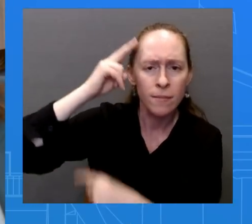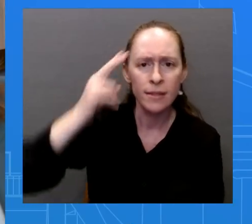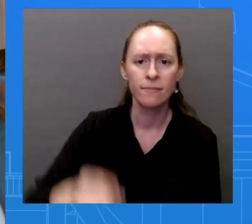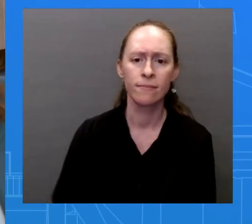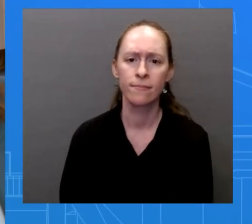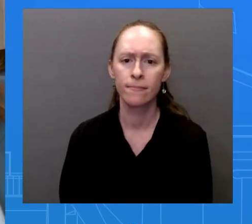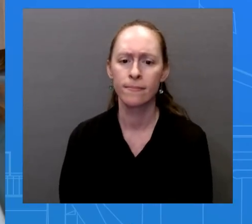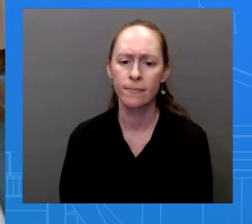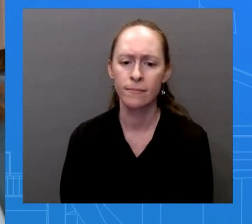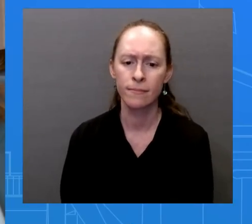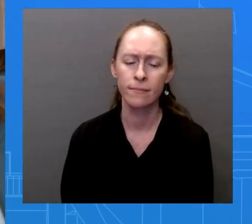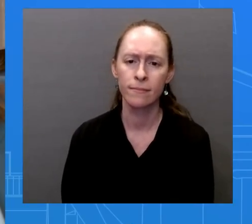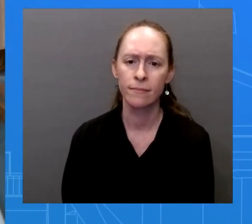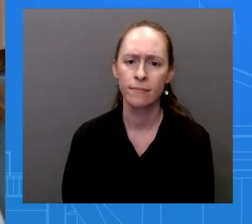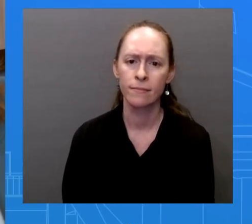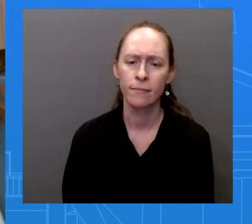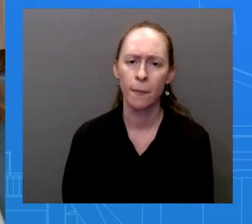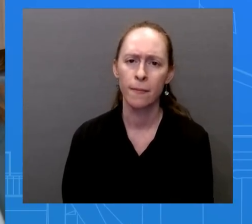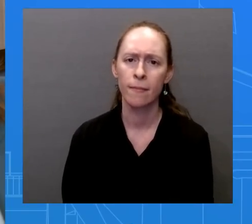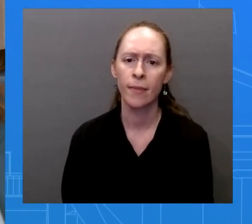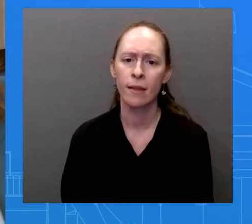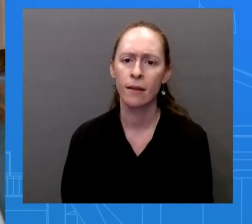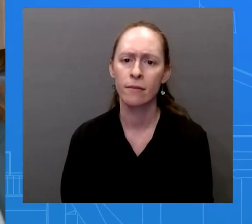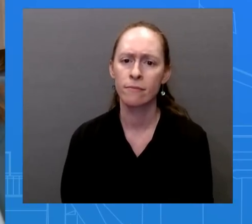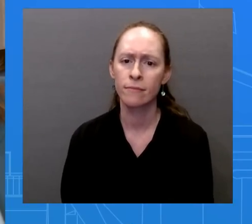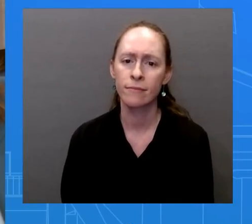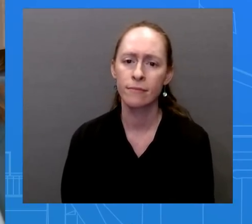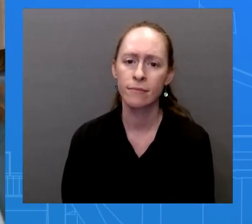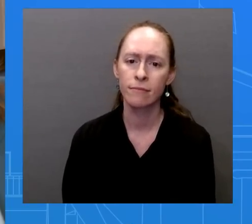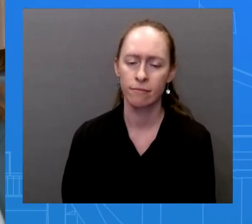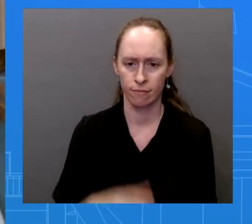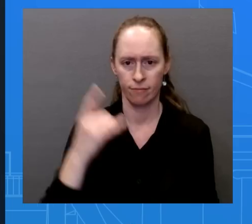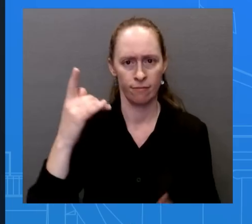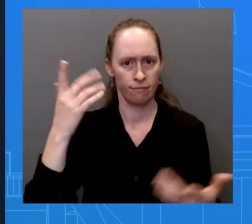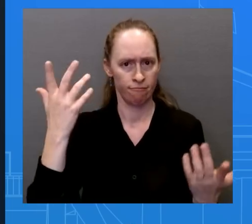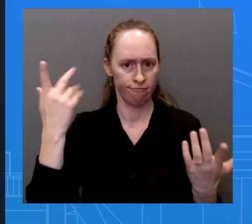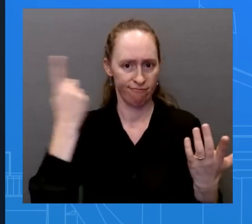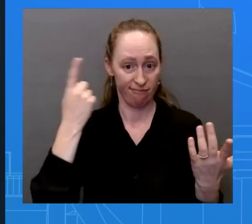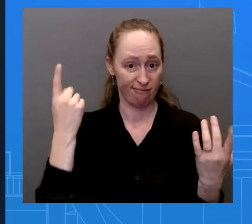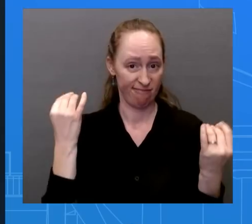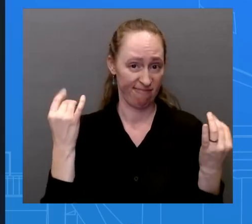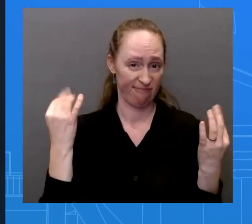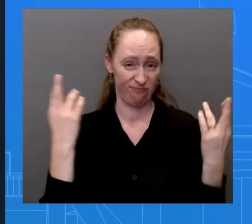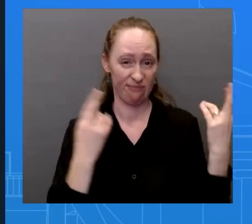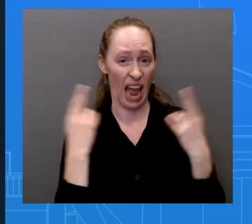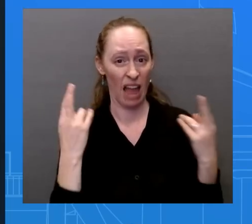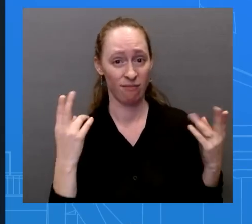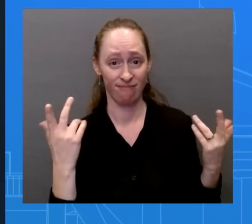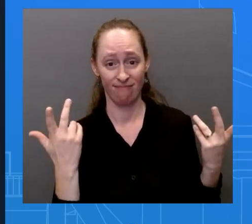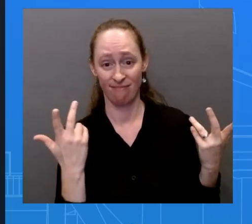Would it involve weapon sales, diplomatic relations? Can you talk about some of the options here? Ms. Jean-Pierre: So, from the beginning of the administration, since taking office,